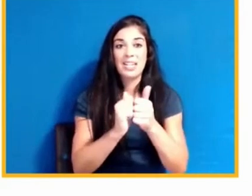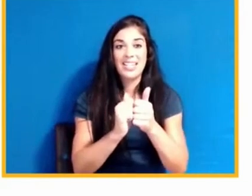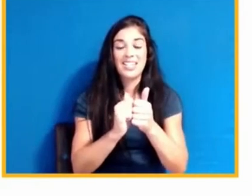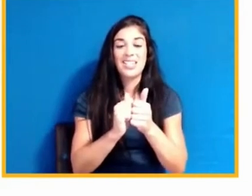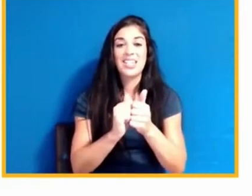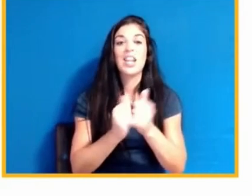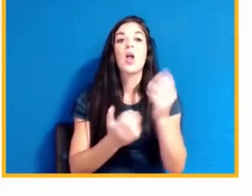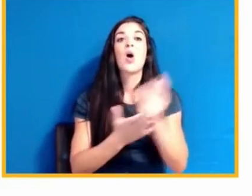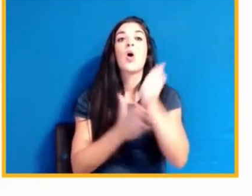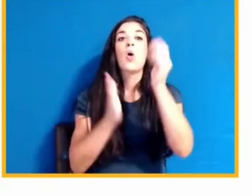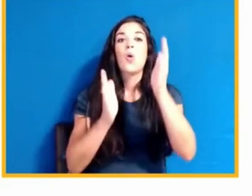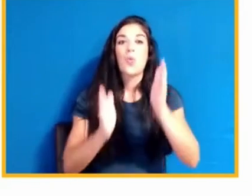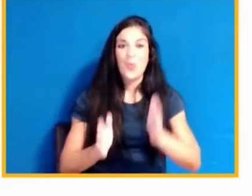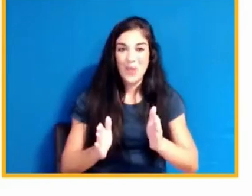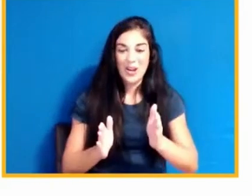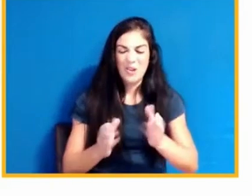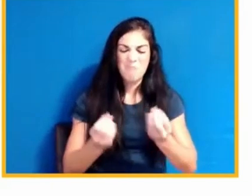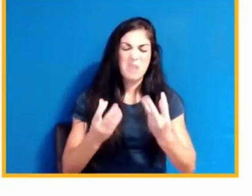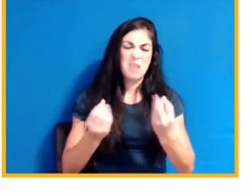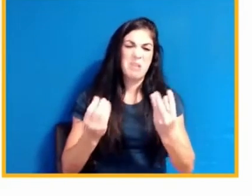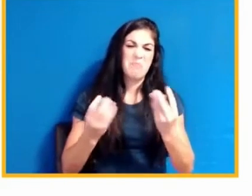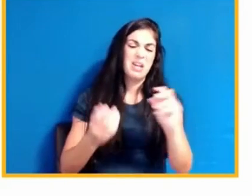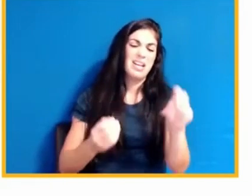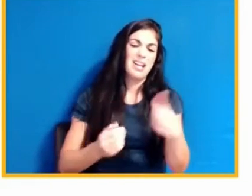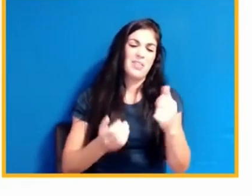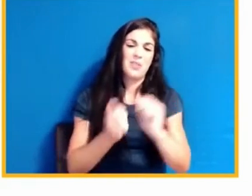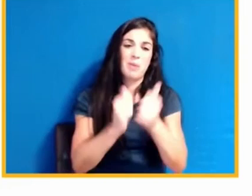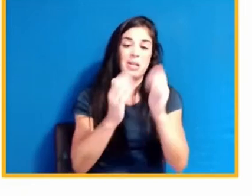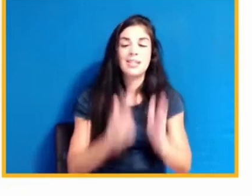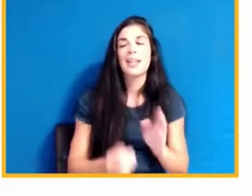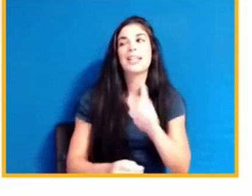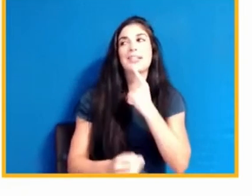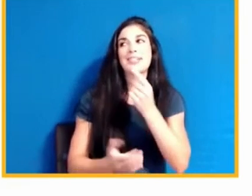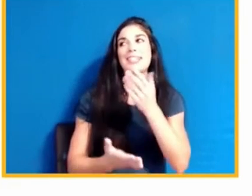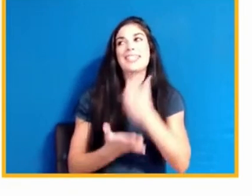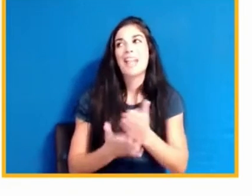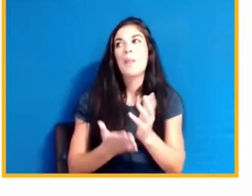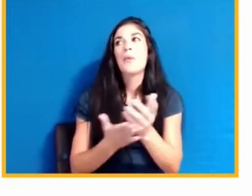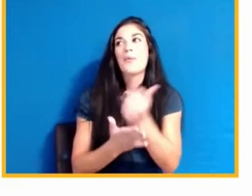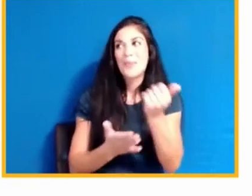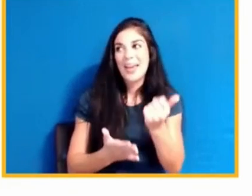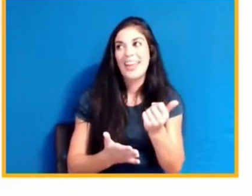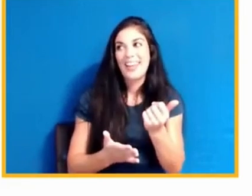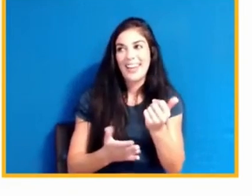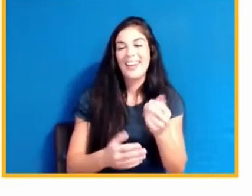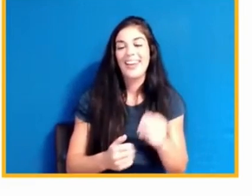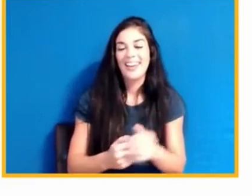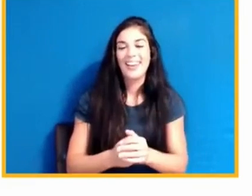winner of way too many others. Like seriously, this guy's got to stop winning. I don't know about you all but he's got to stop winning, because there's